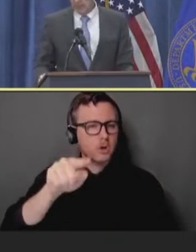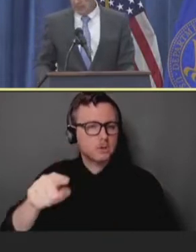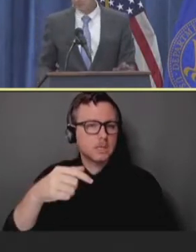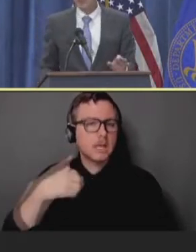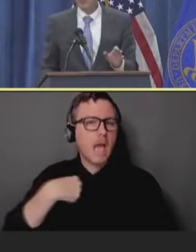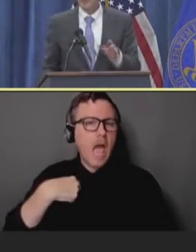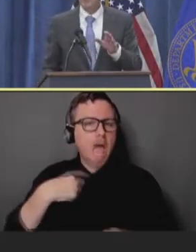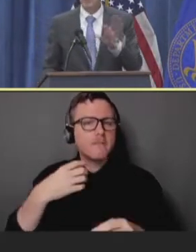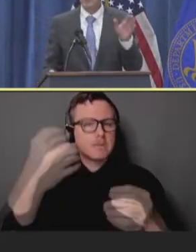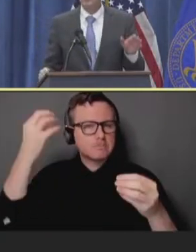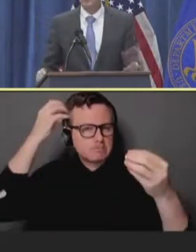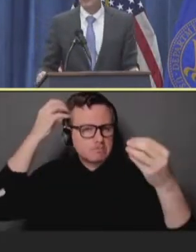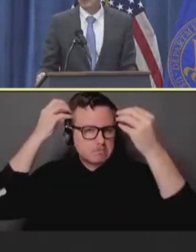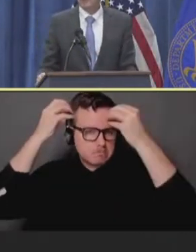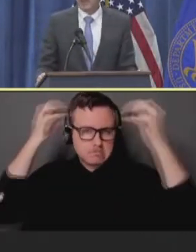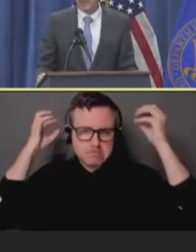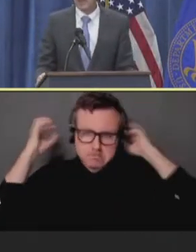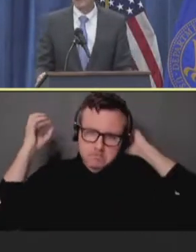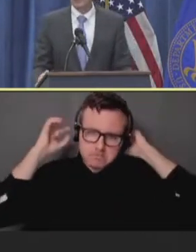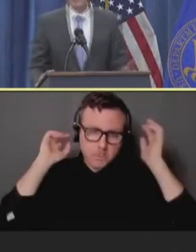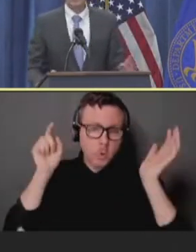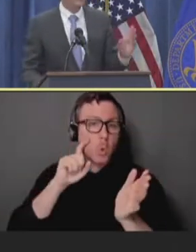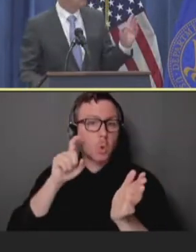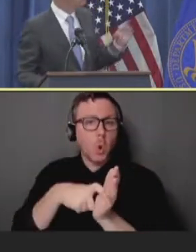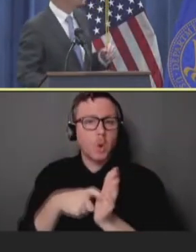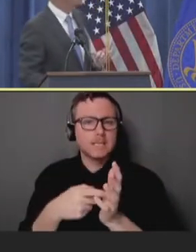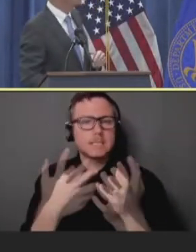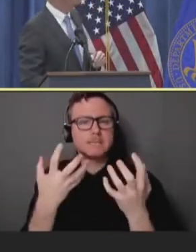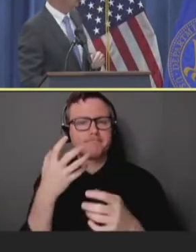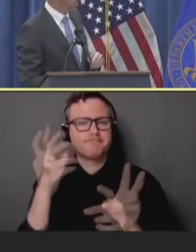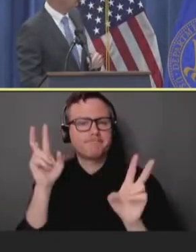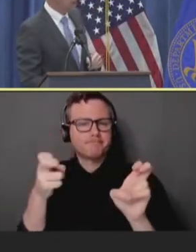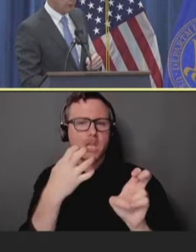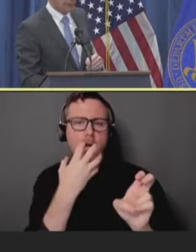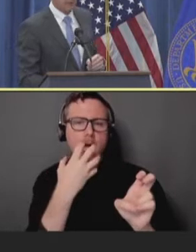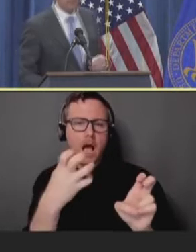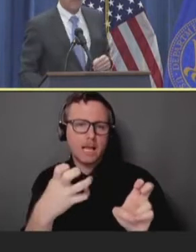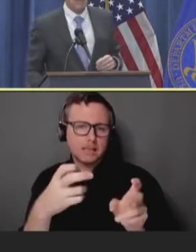It differs by person, but everybody has the immune system activation there.